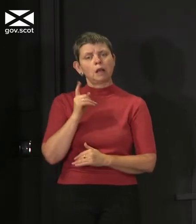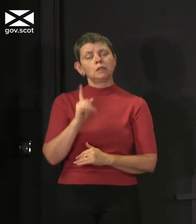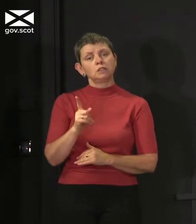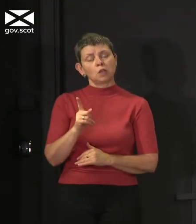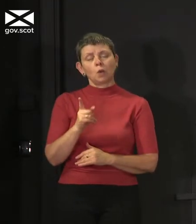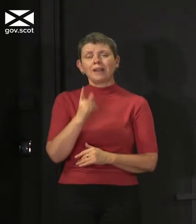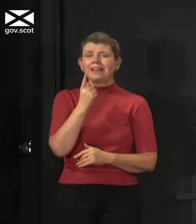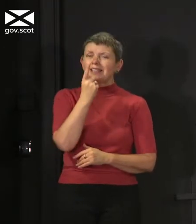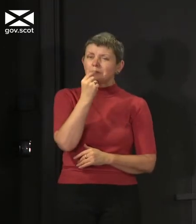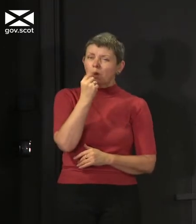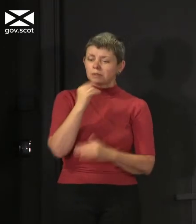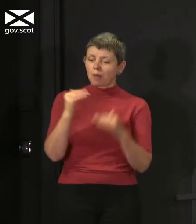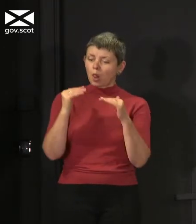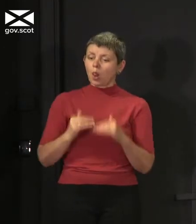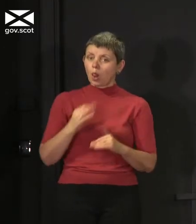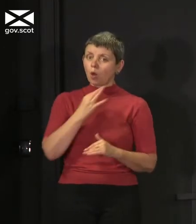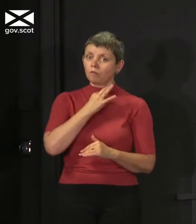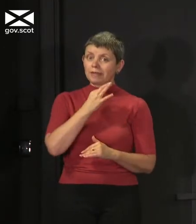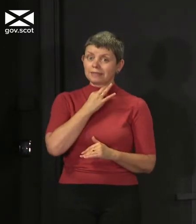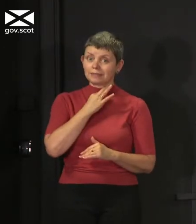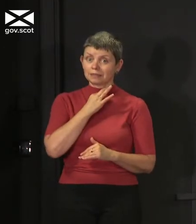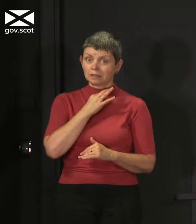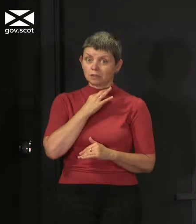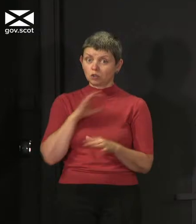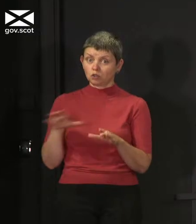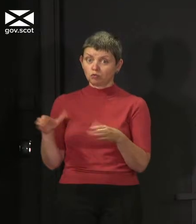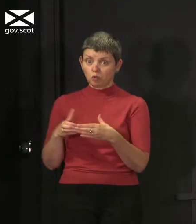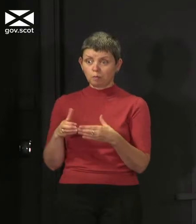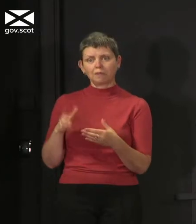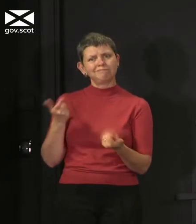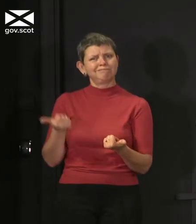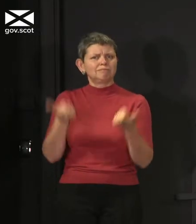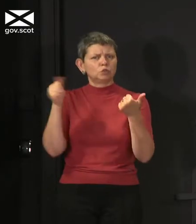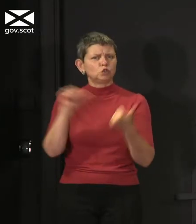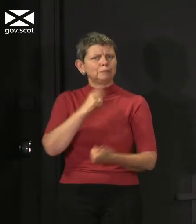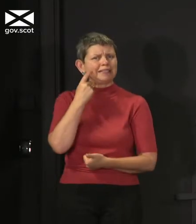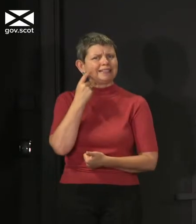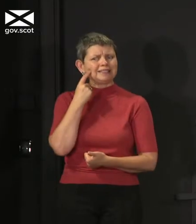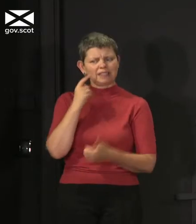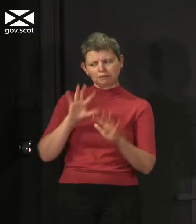the countries in the low risk group will be relatively easy for us to come to an agreement